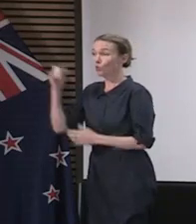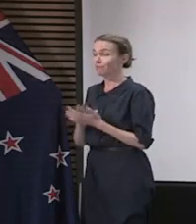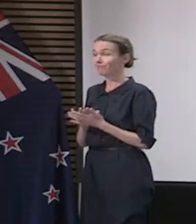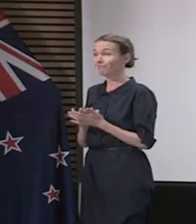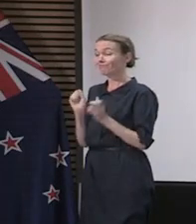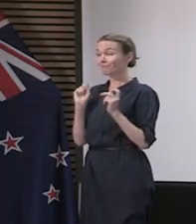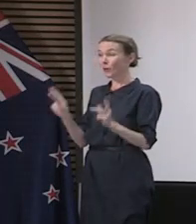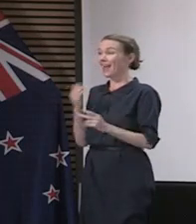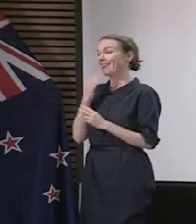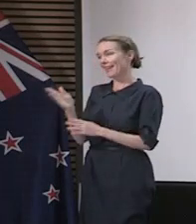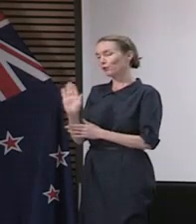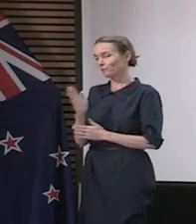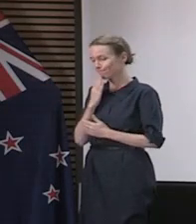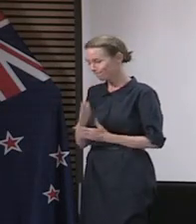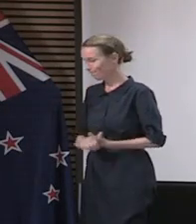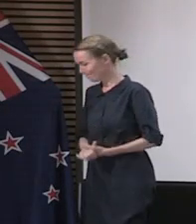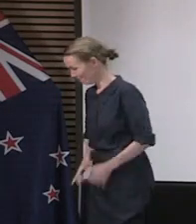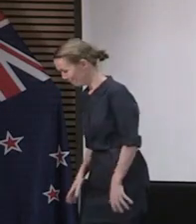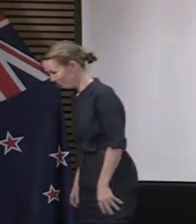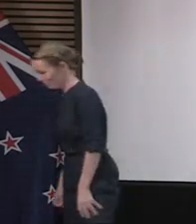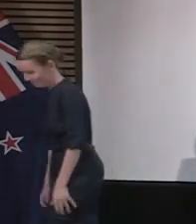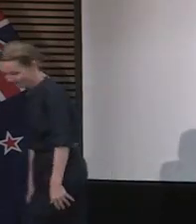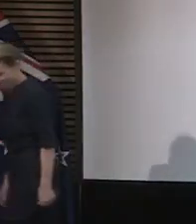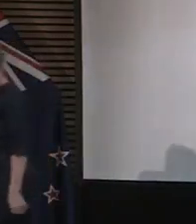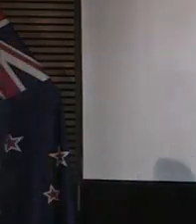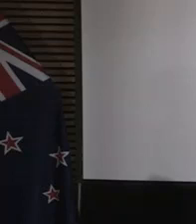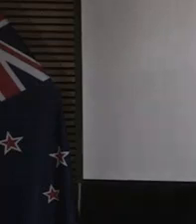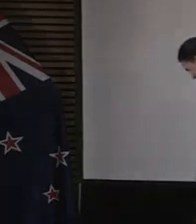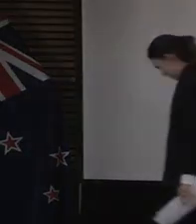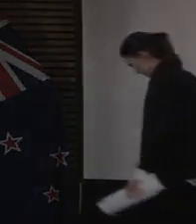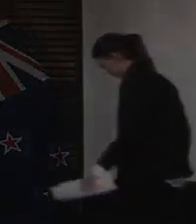ability to facilitate some of those negotiations has been limited. OK. Thanks, everyone.